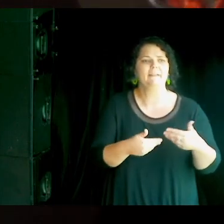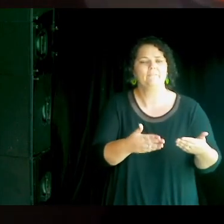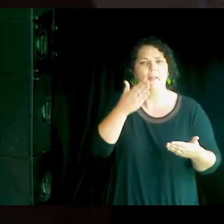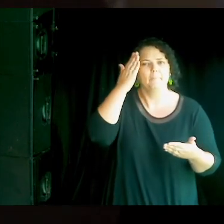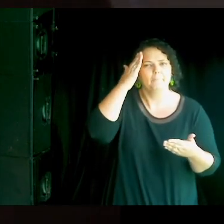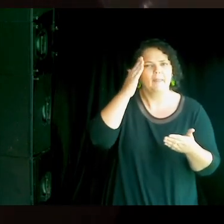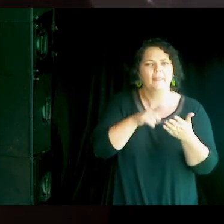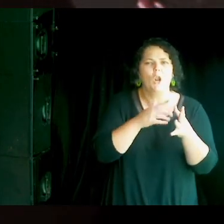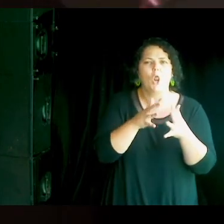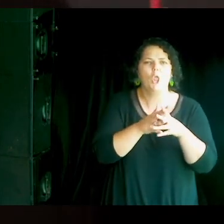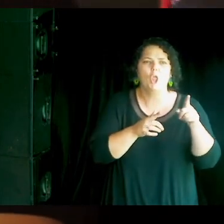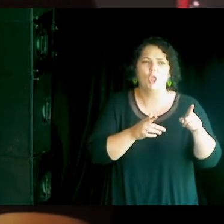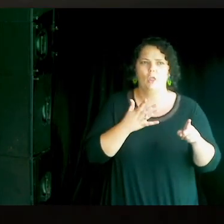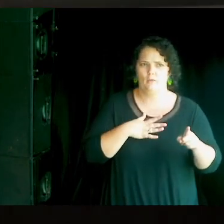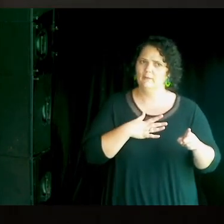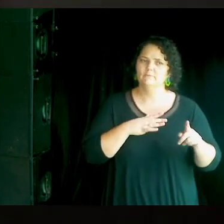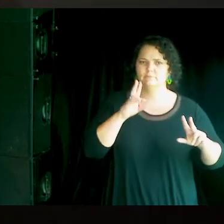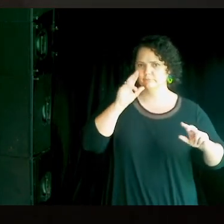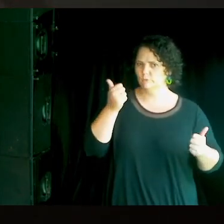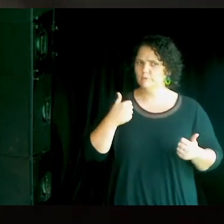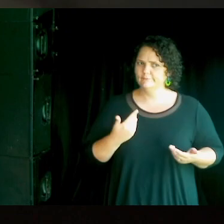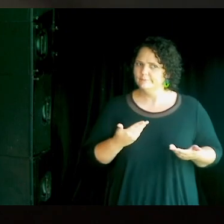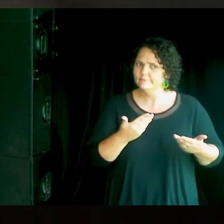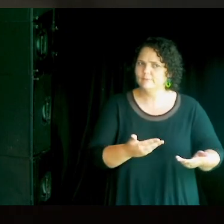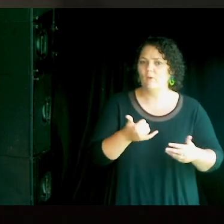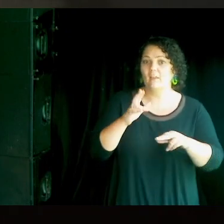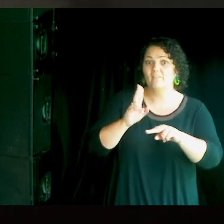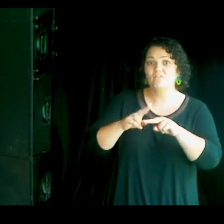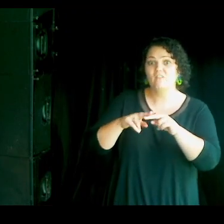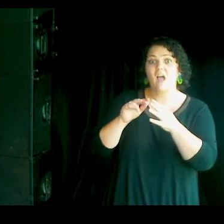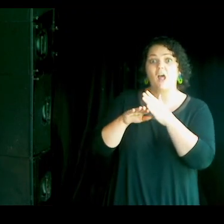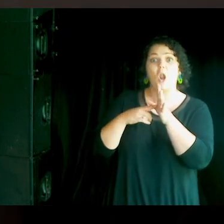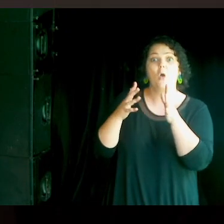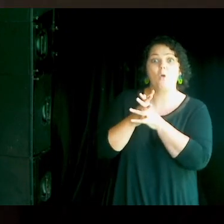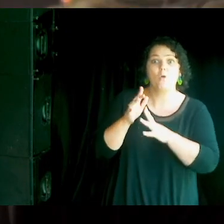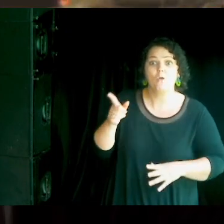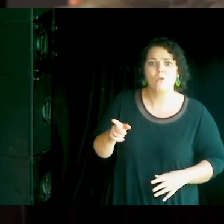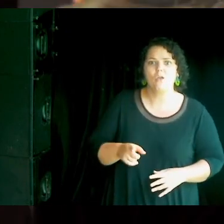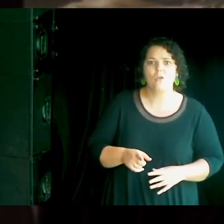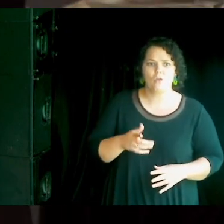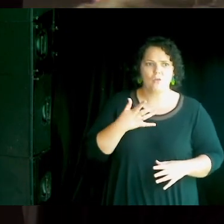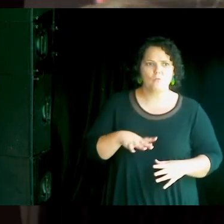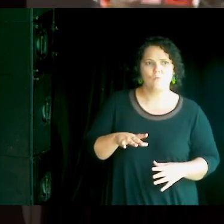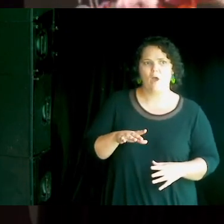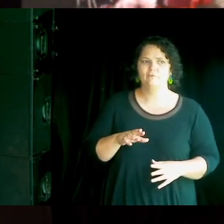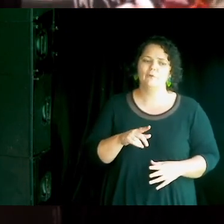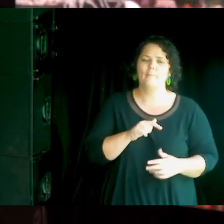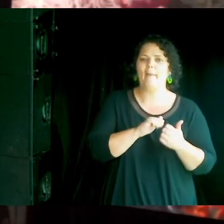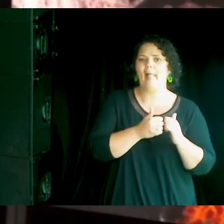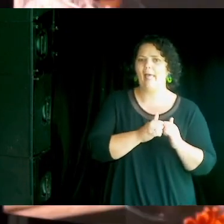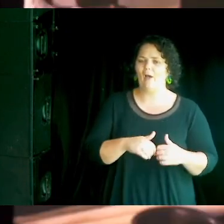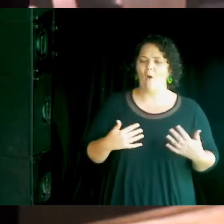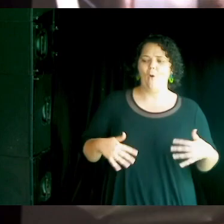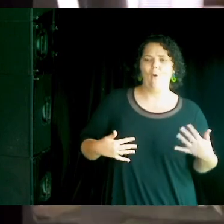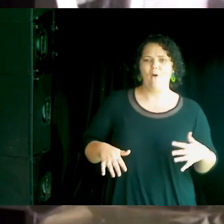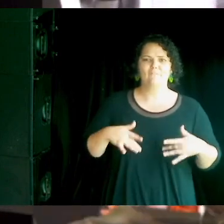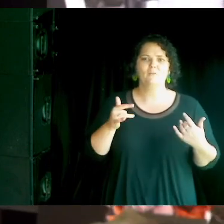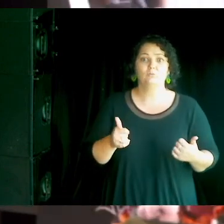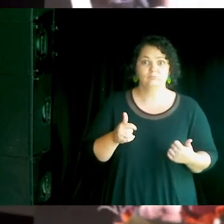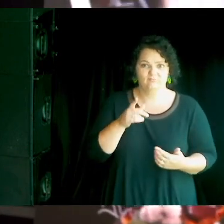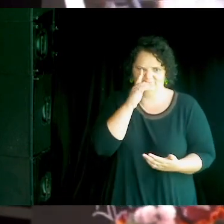no or your father-in-law no why would I or your partner yes okay yeah this would be the flower